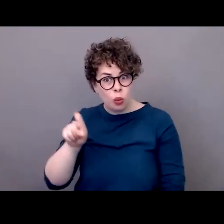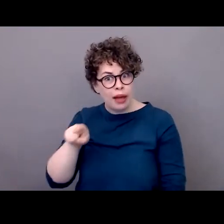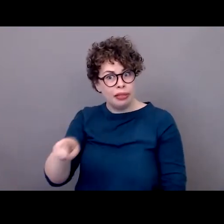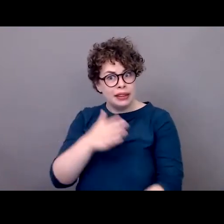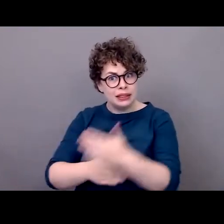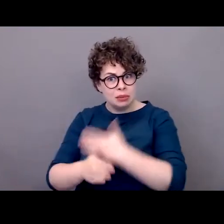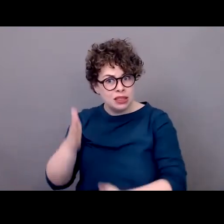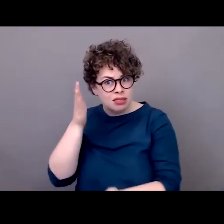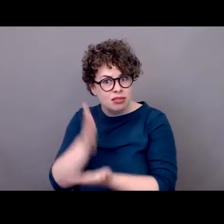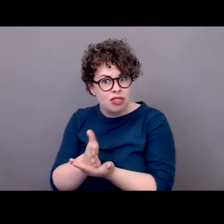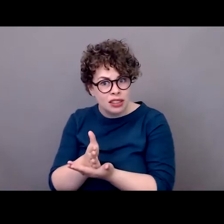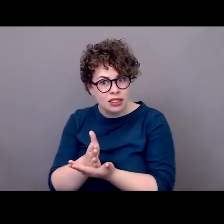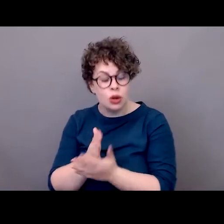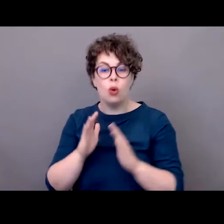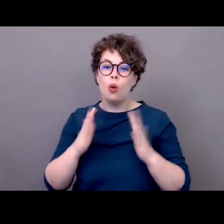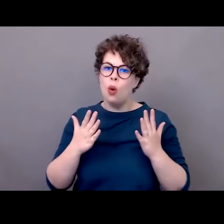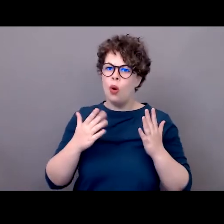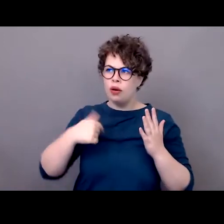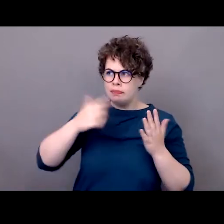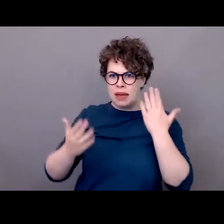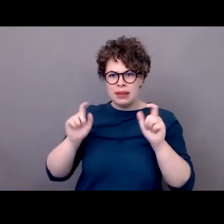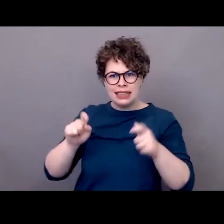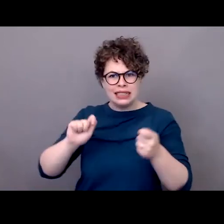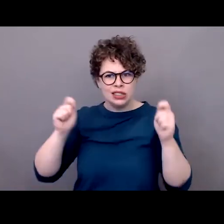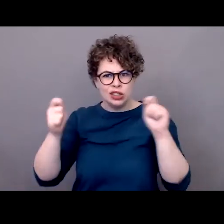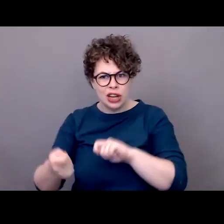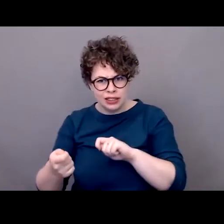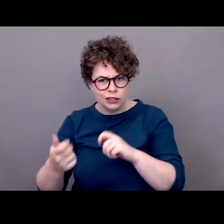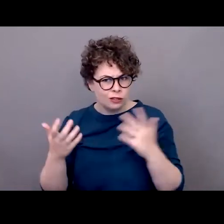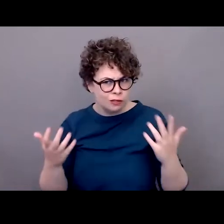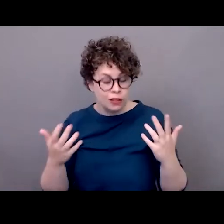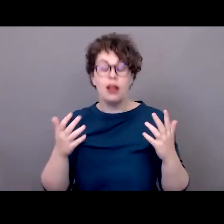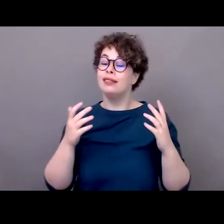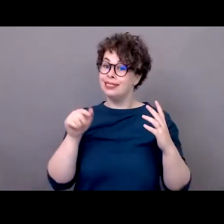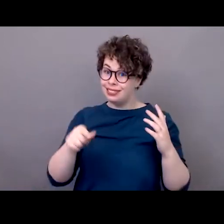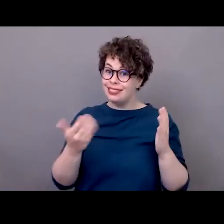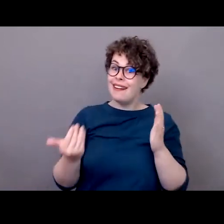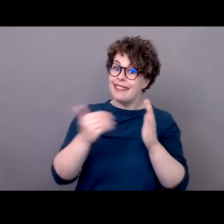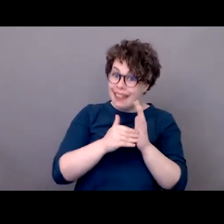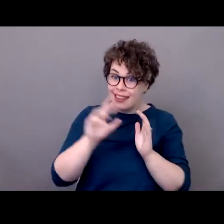try to scale up further? Here data can help again. So, we help with the national survey of disability